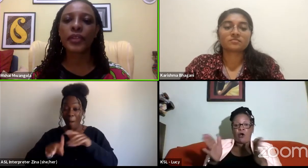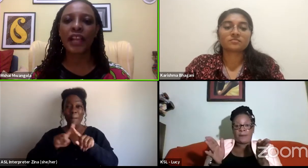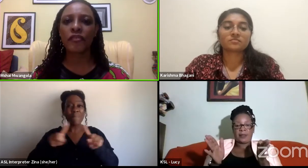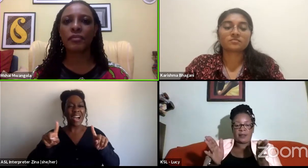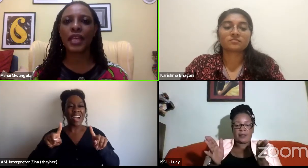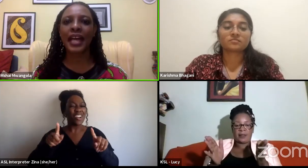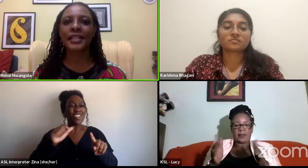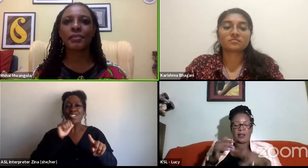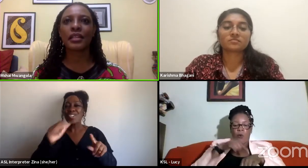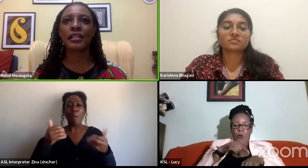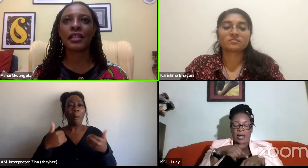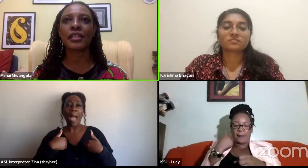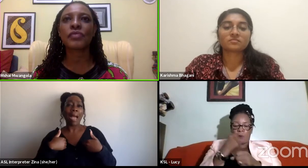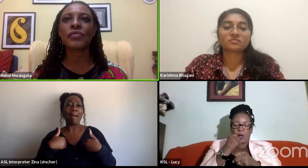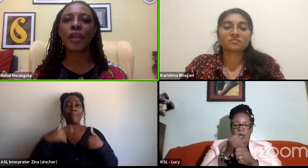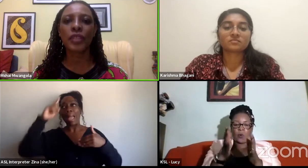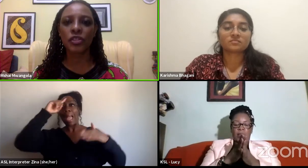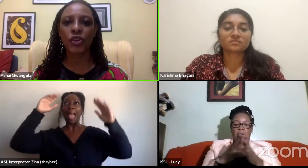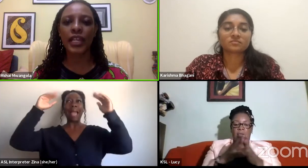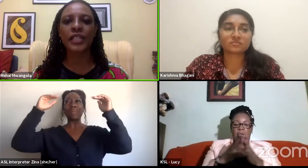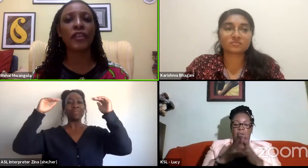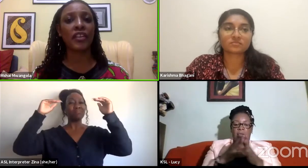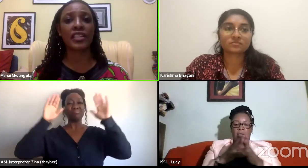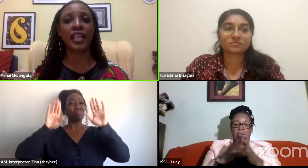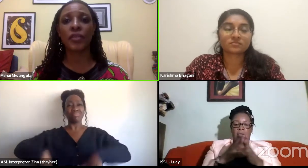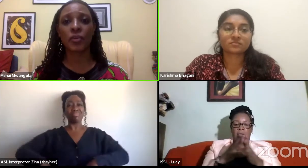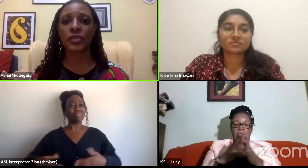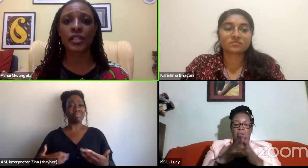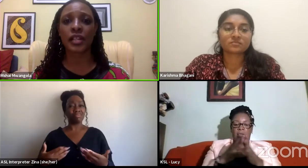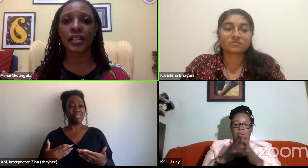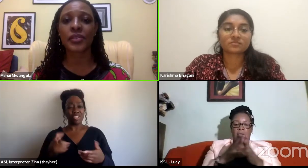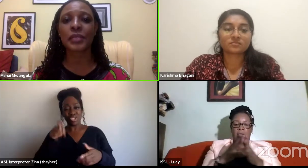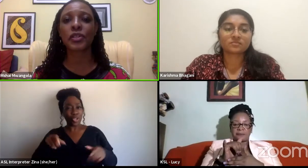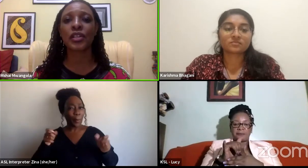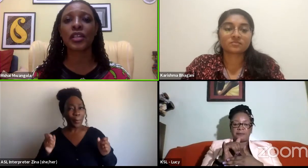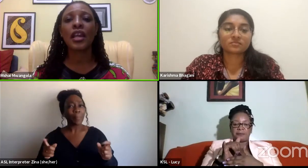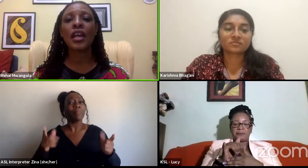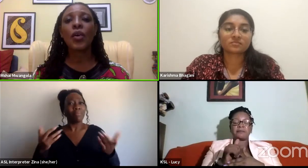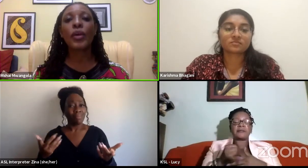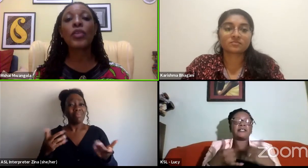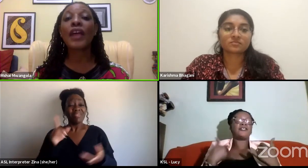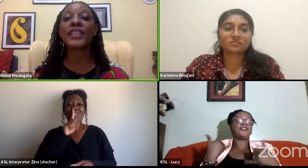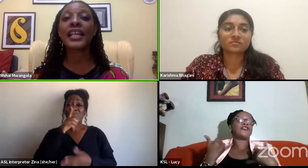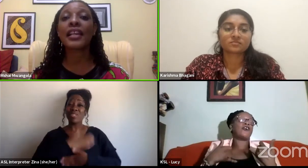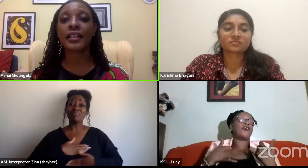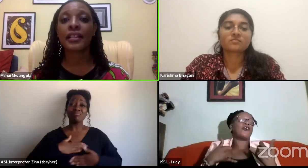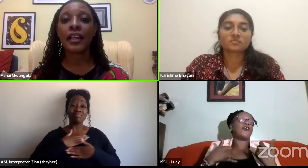that, for me, it's a real joy, it's very scary when you start out, especially when you have a deadline